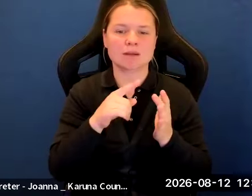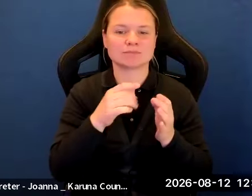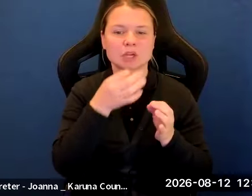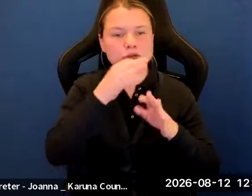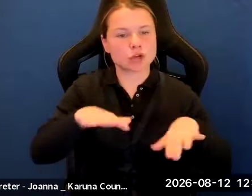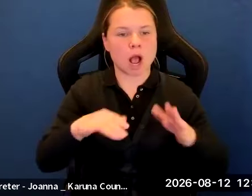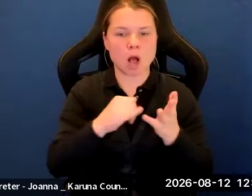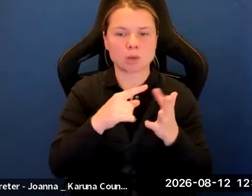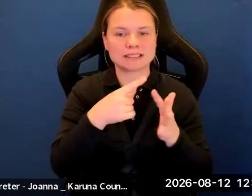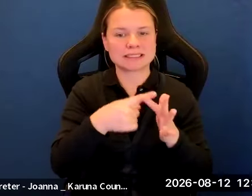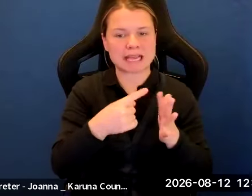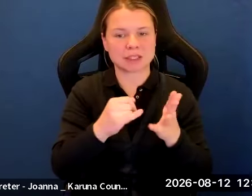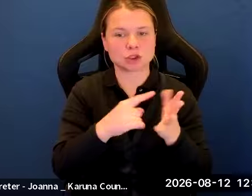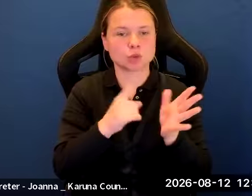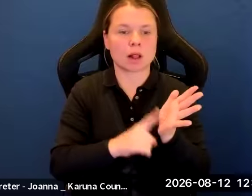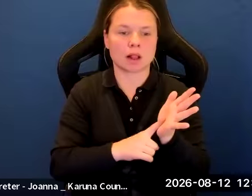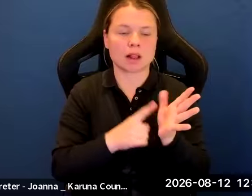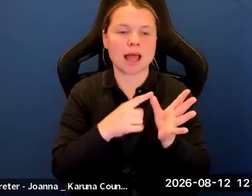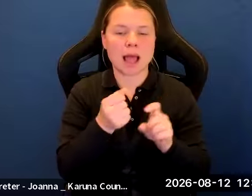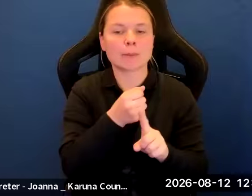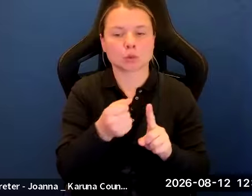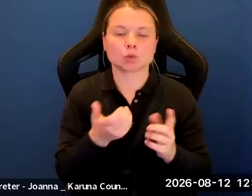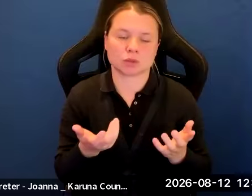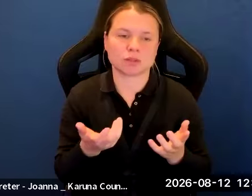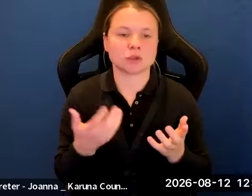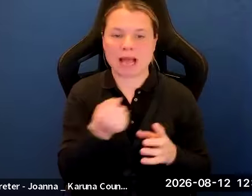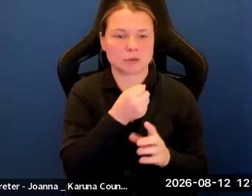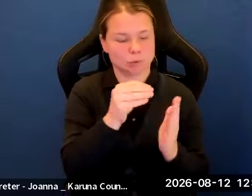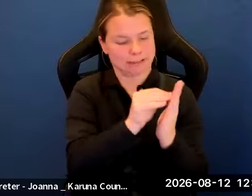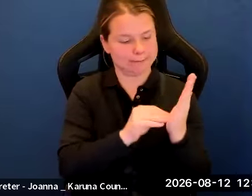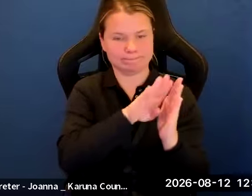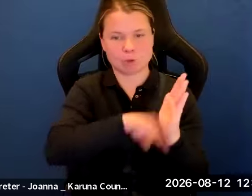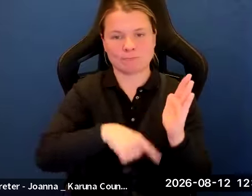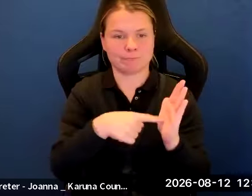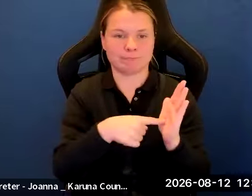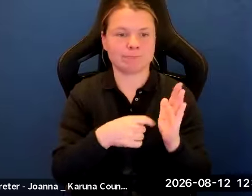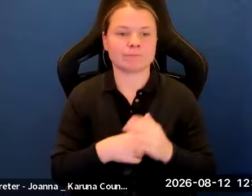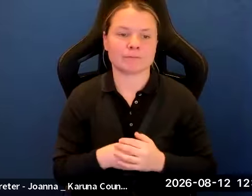list the national redress scheme for institutional child sexual abuse. And they also need to have in place existing